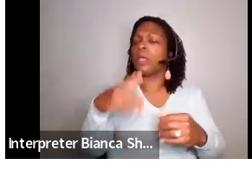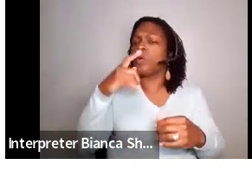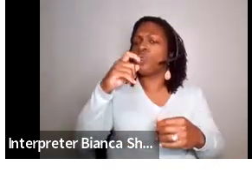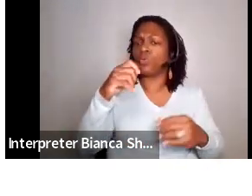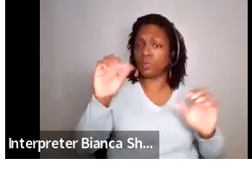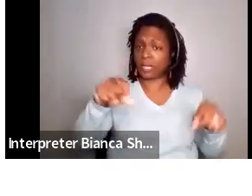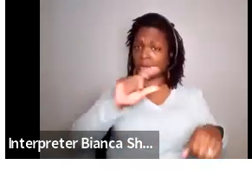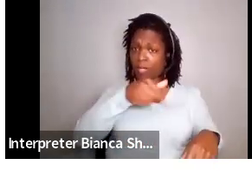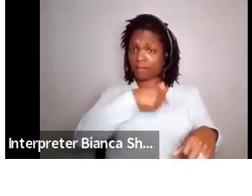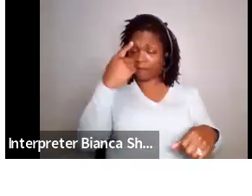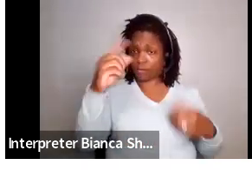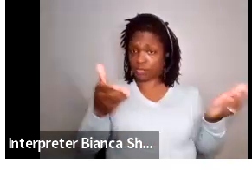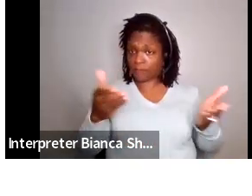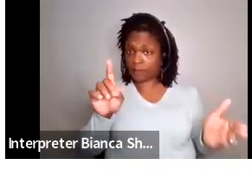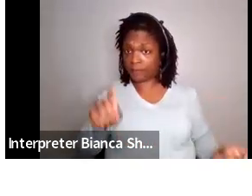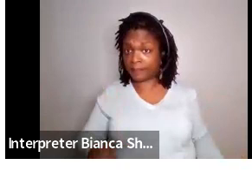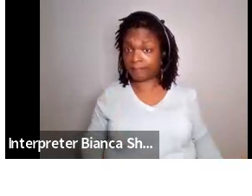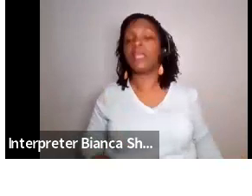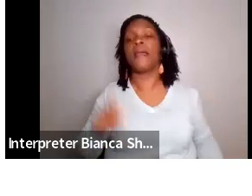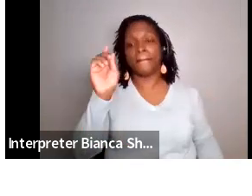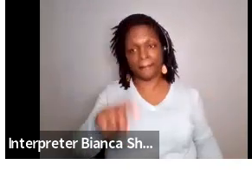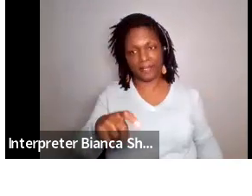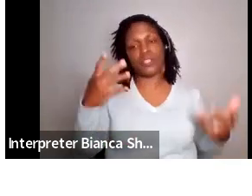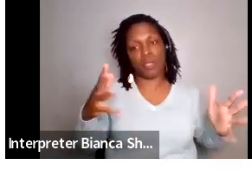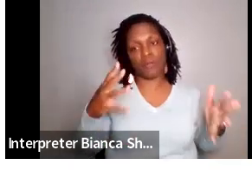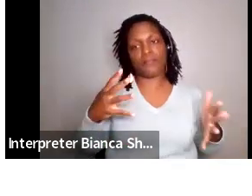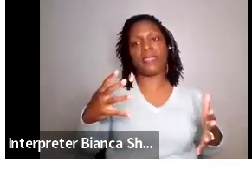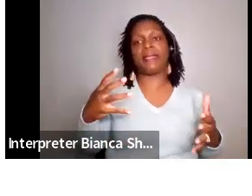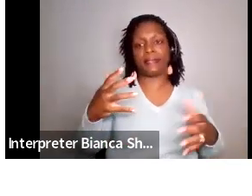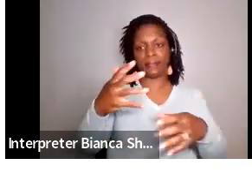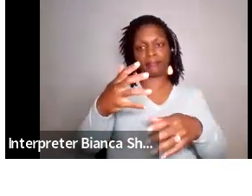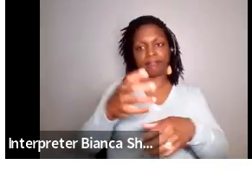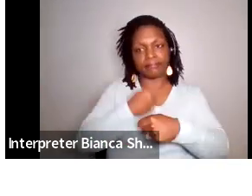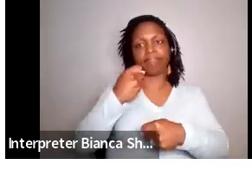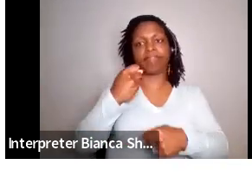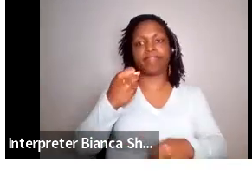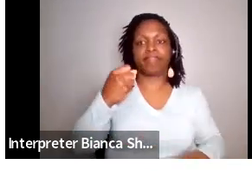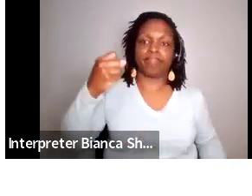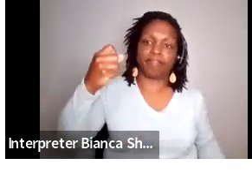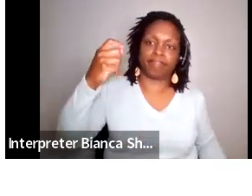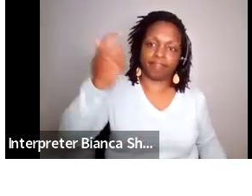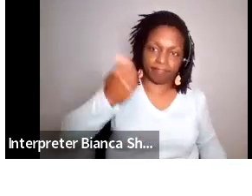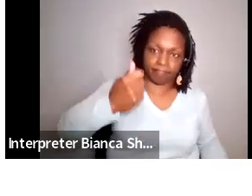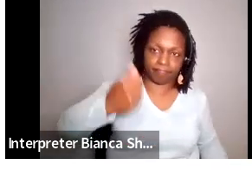You have to be receiving either the Ssi or social security disability of benefits.